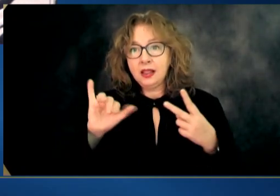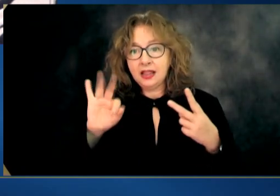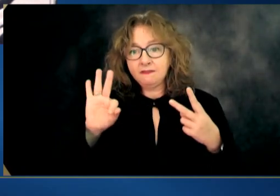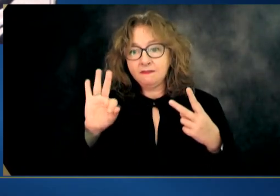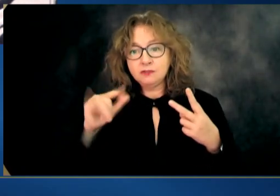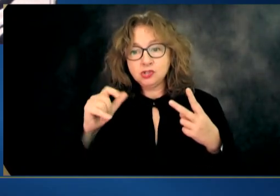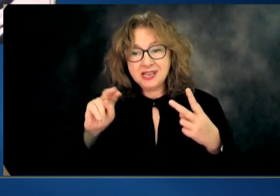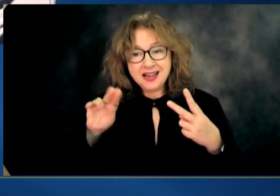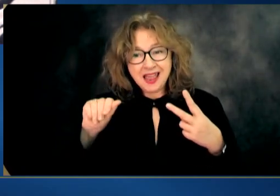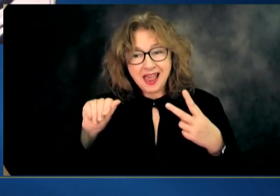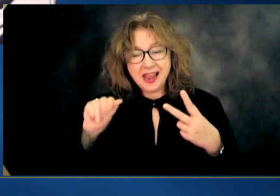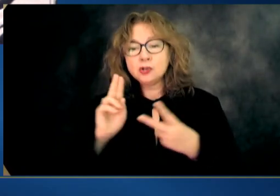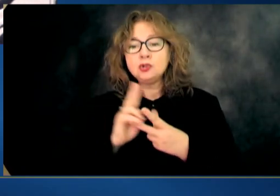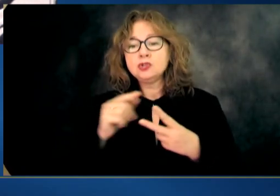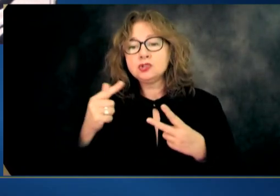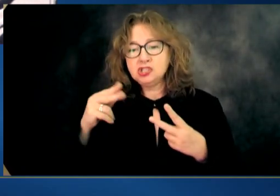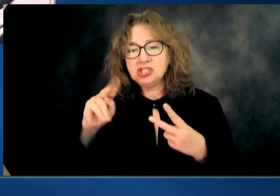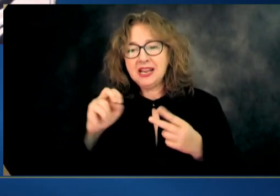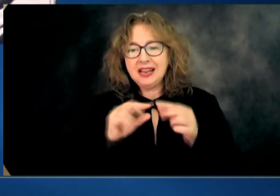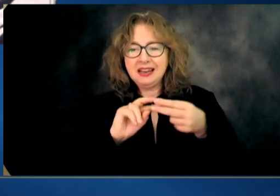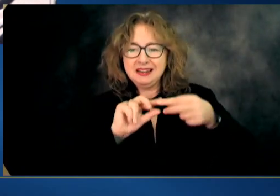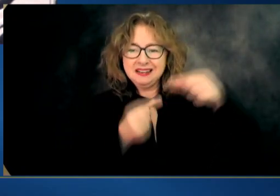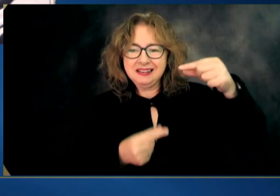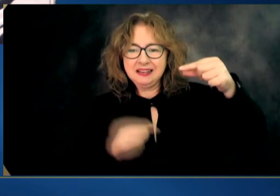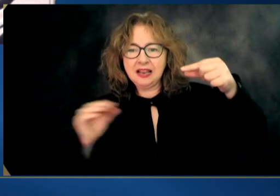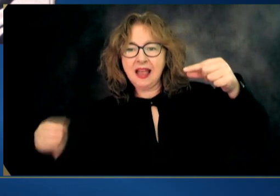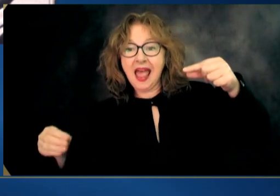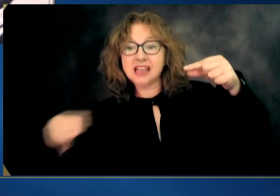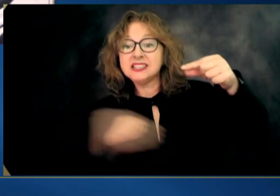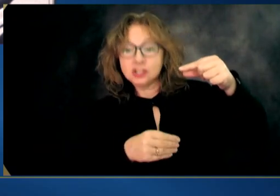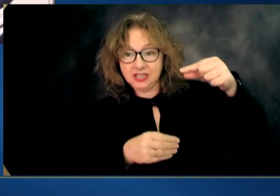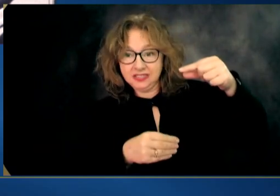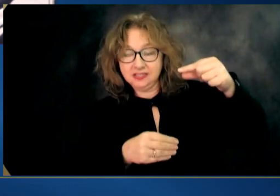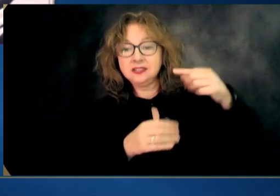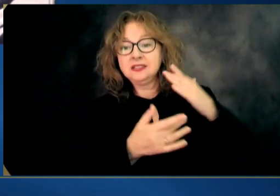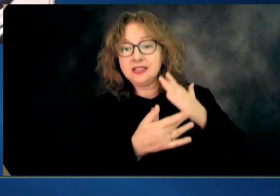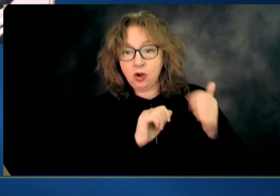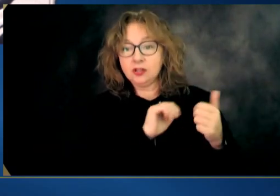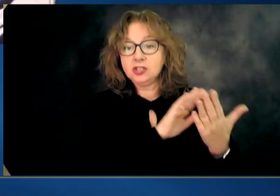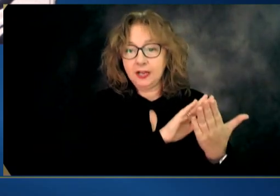gene addition technology. So, it's different technologies, but both are doing ex vivo